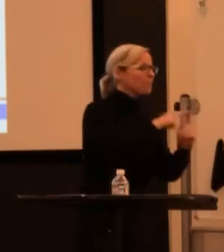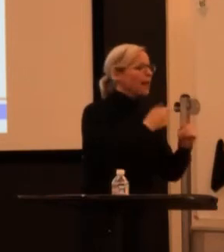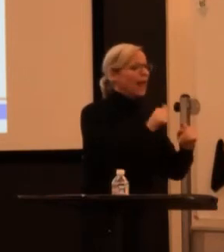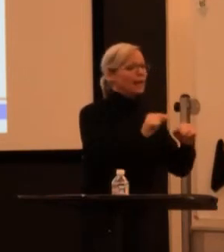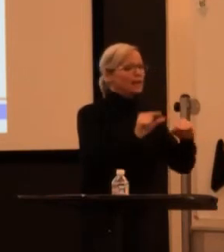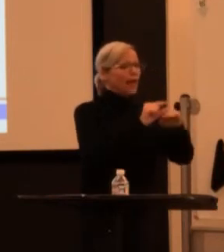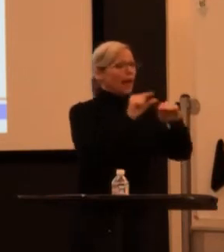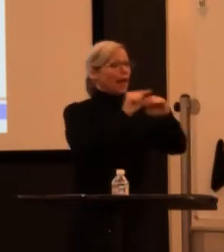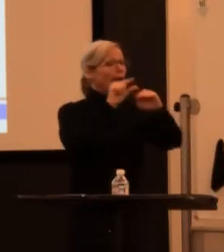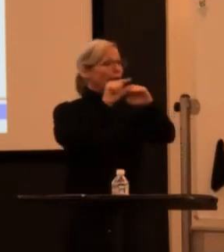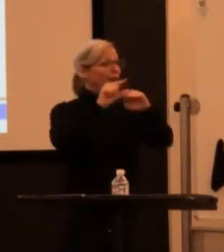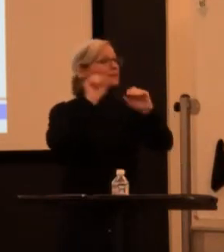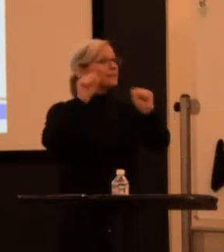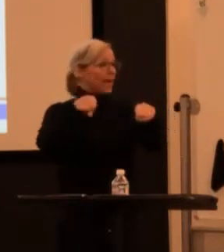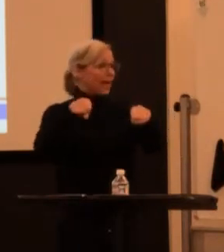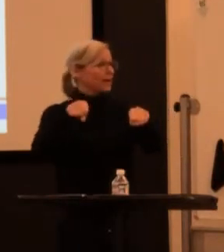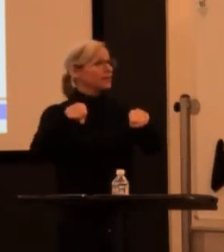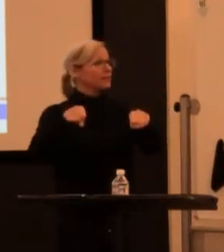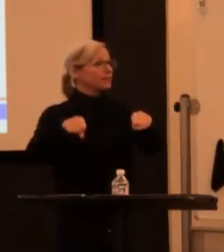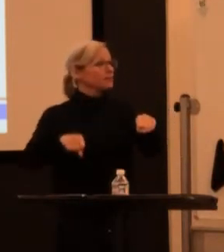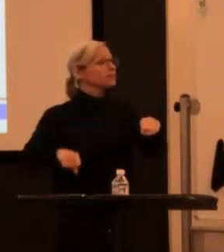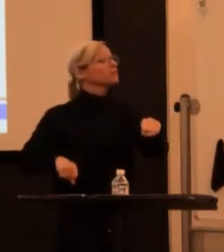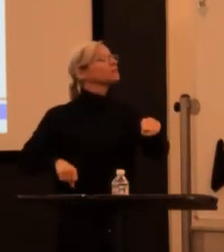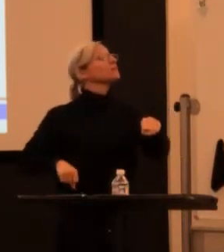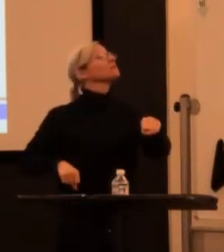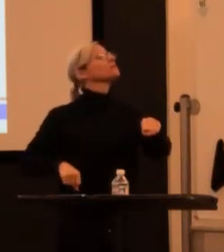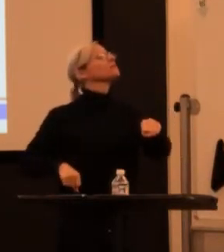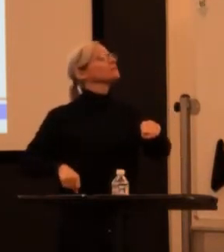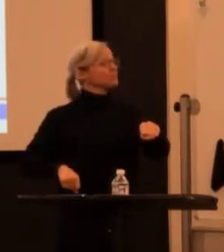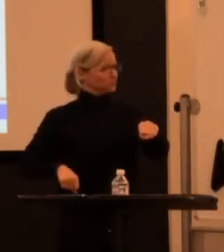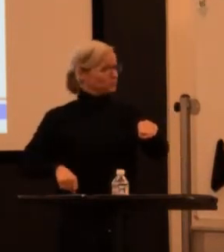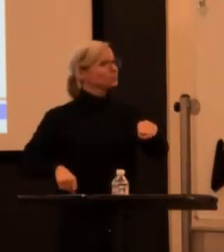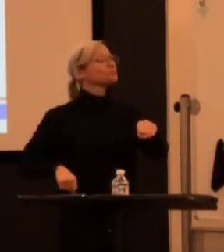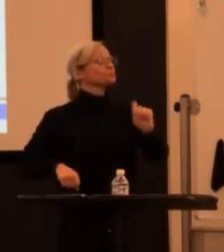What's unfortunate, oh. [Woman] No, please continue.